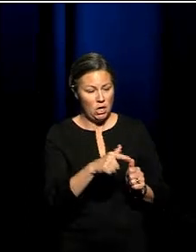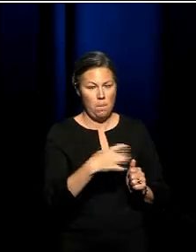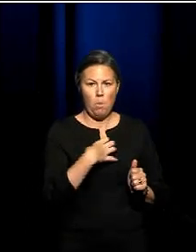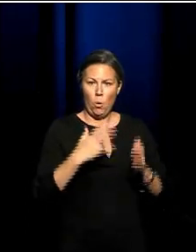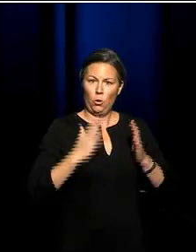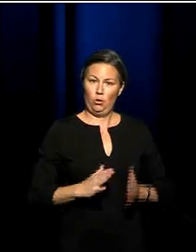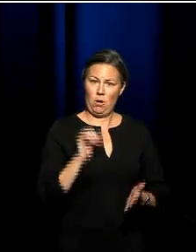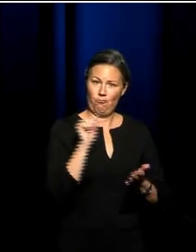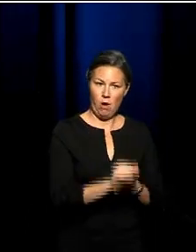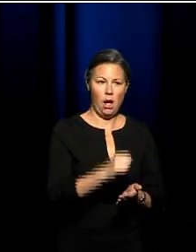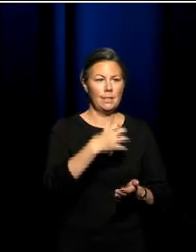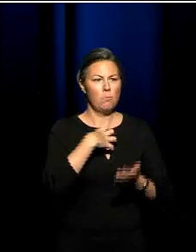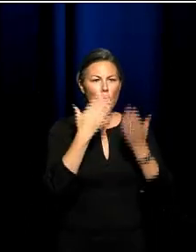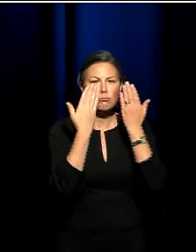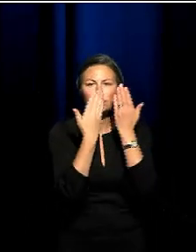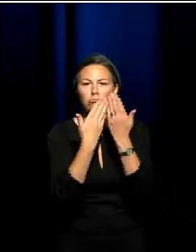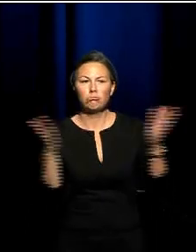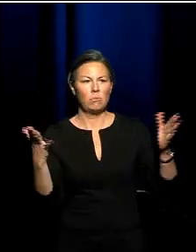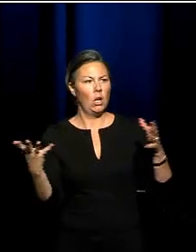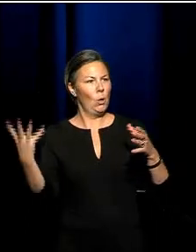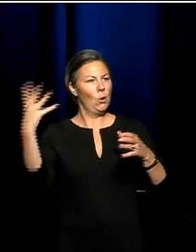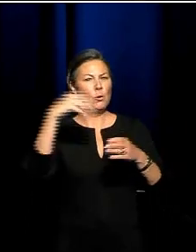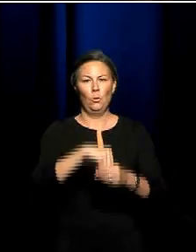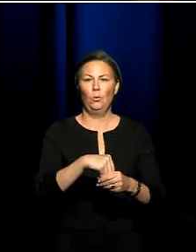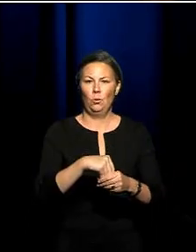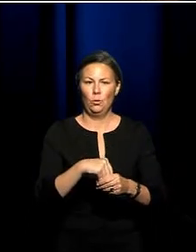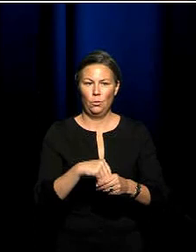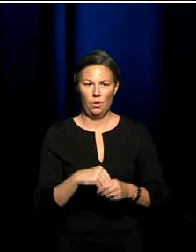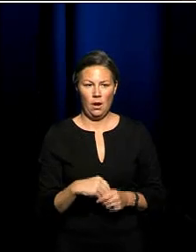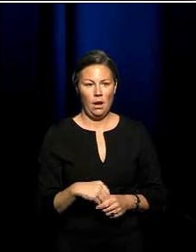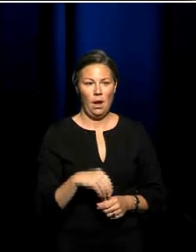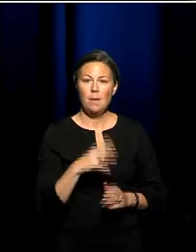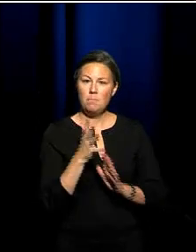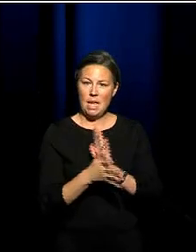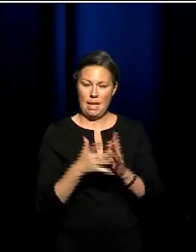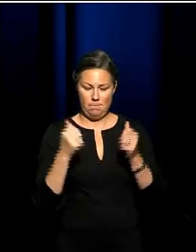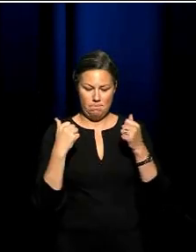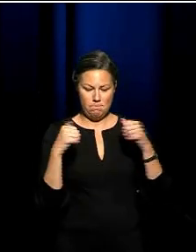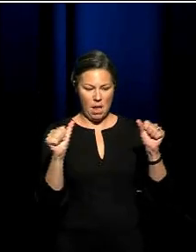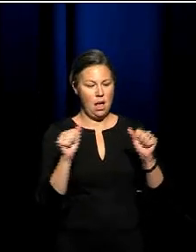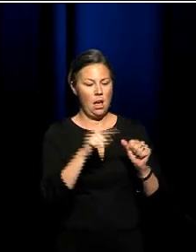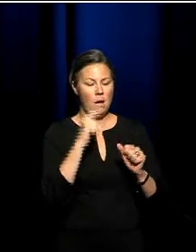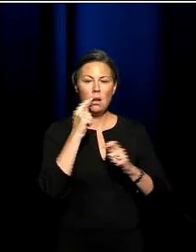for healing and a real step towards justice for people with disability. The